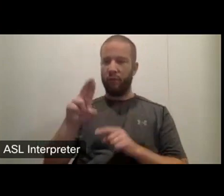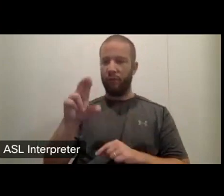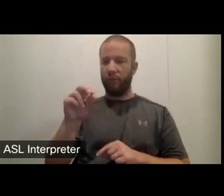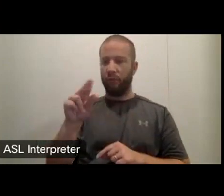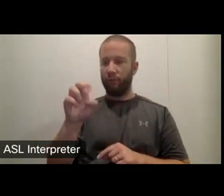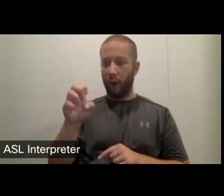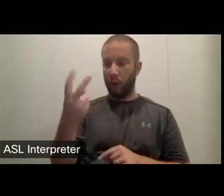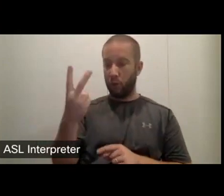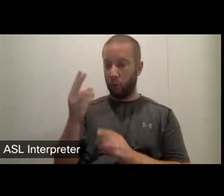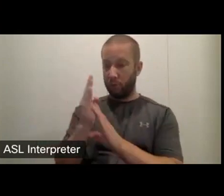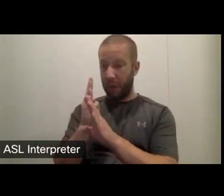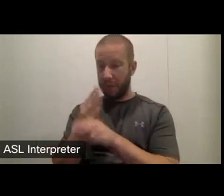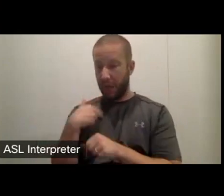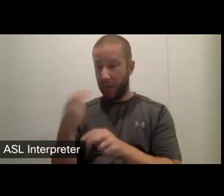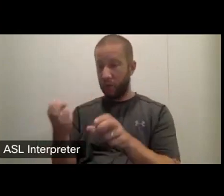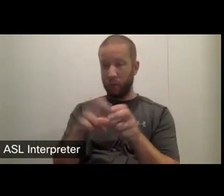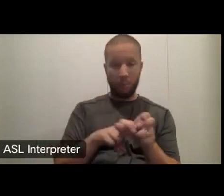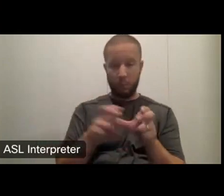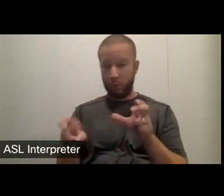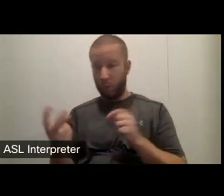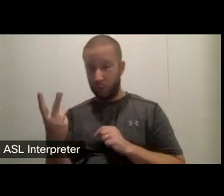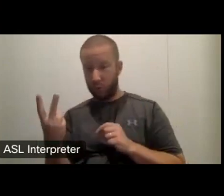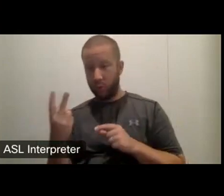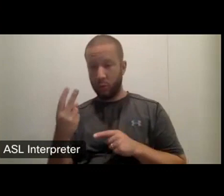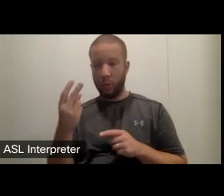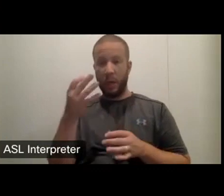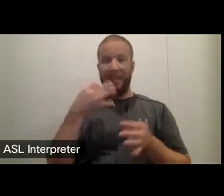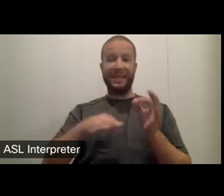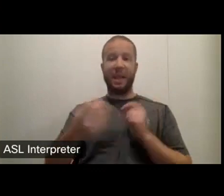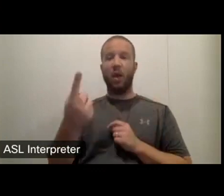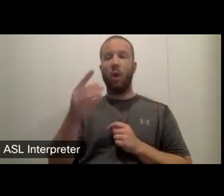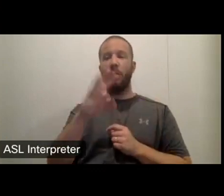um buses anyway it is really helpful to just have one website to go to to